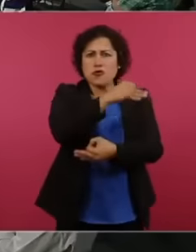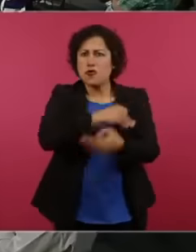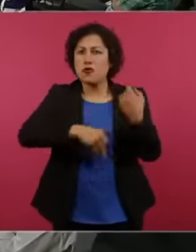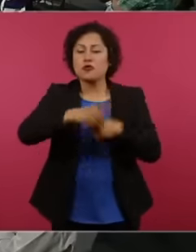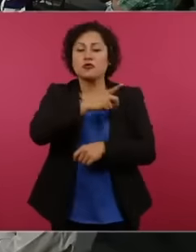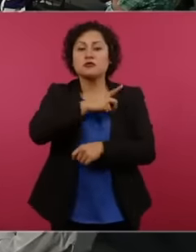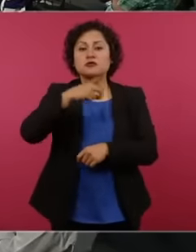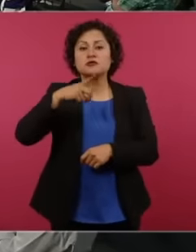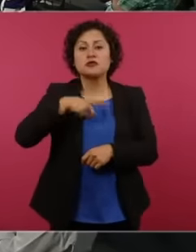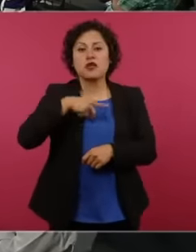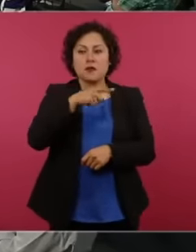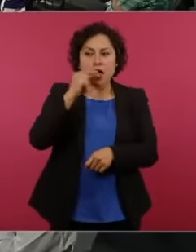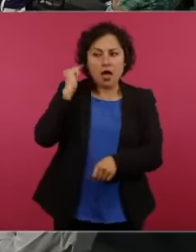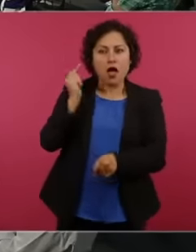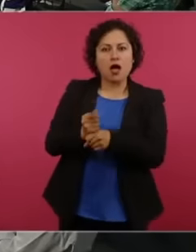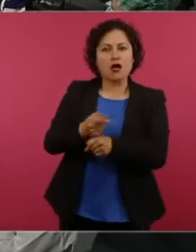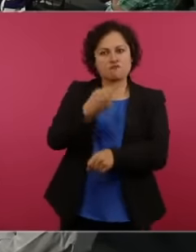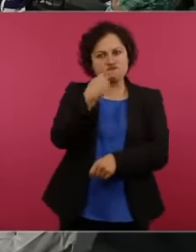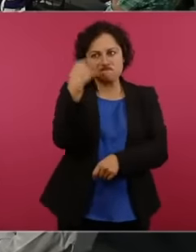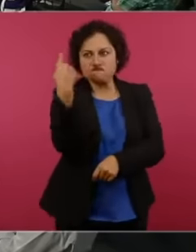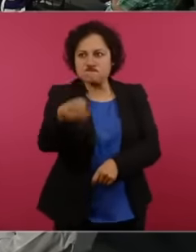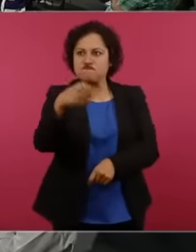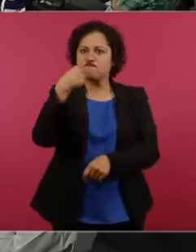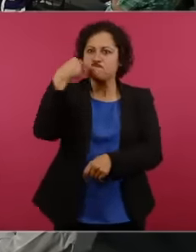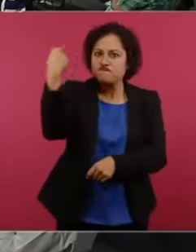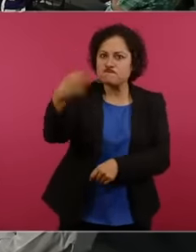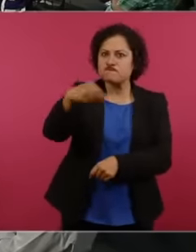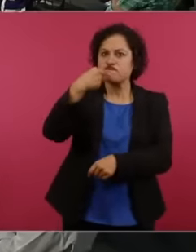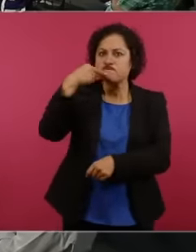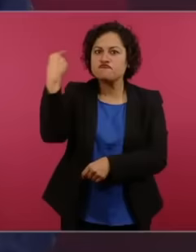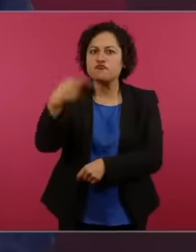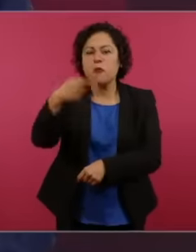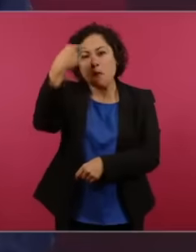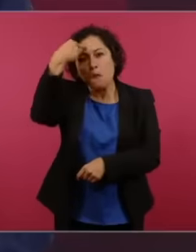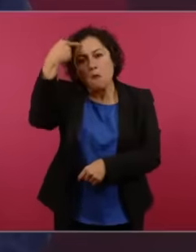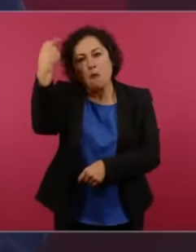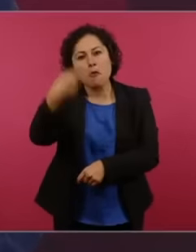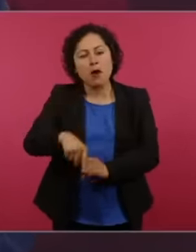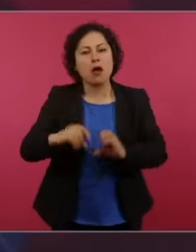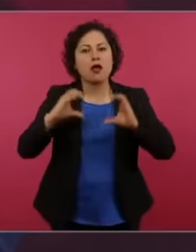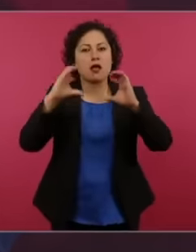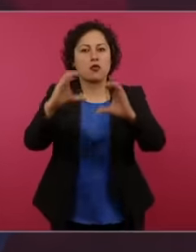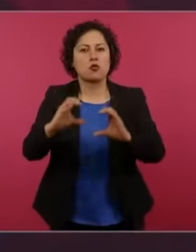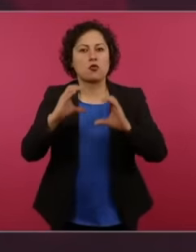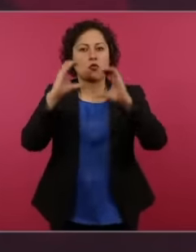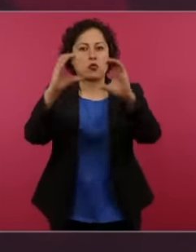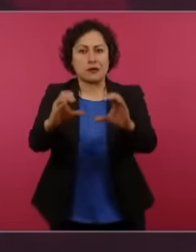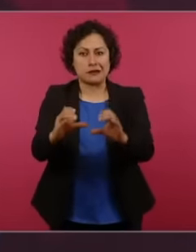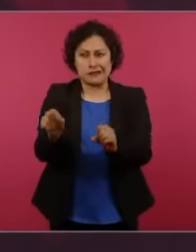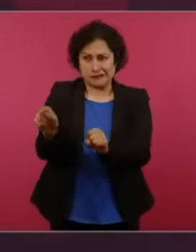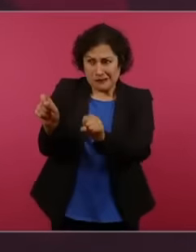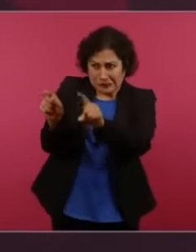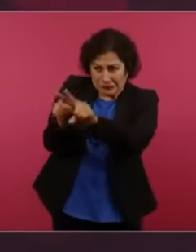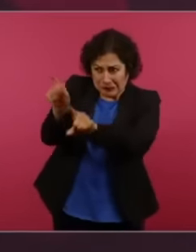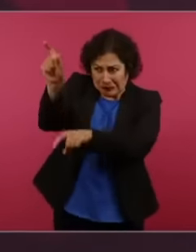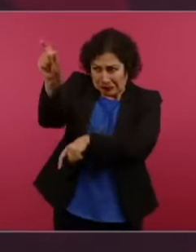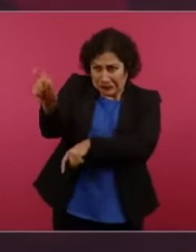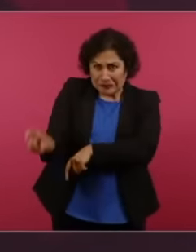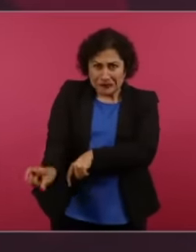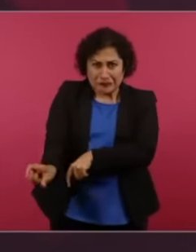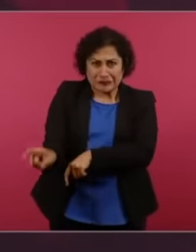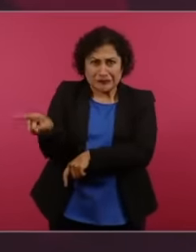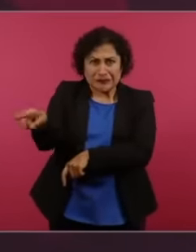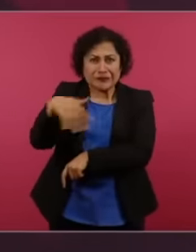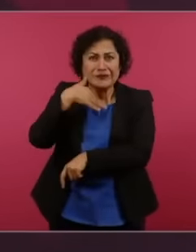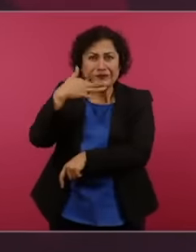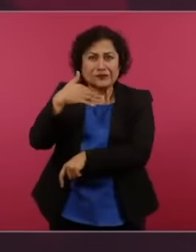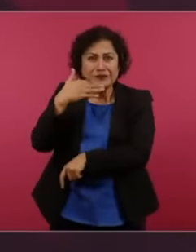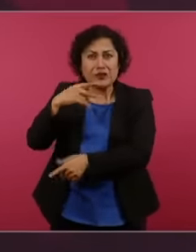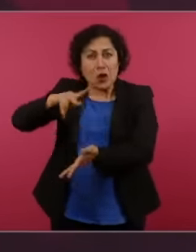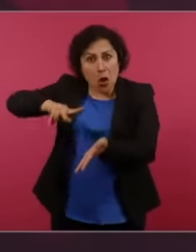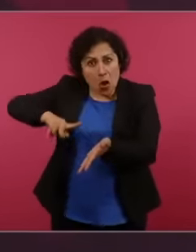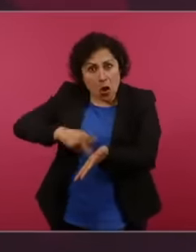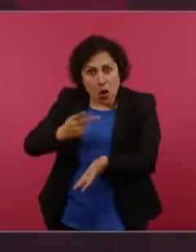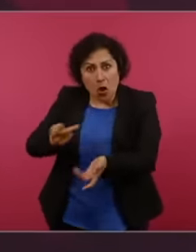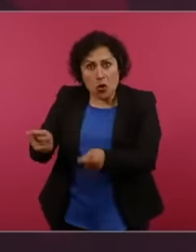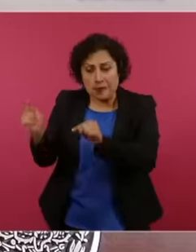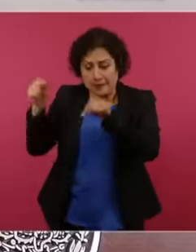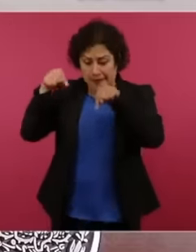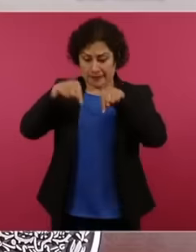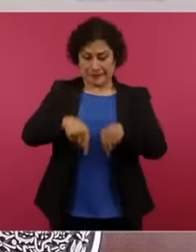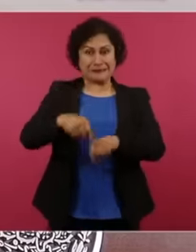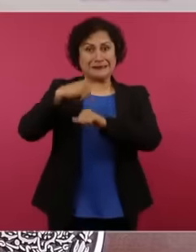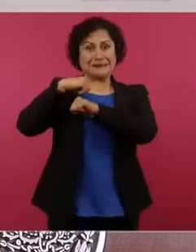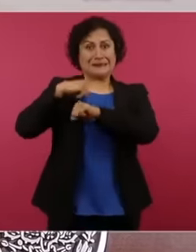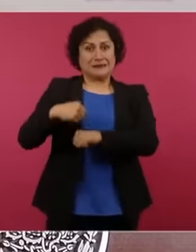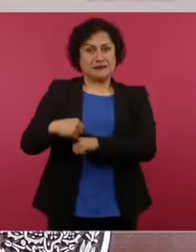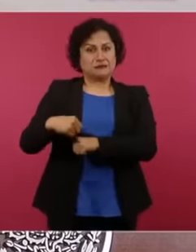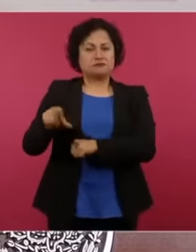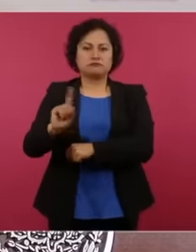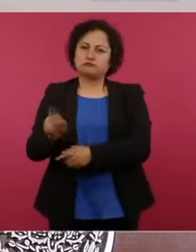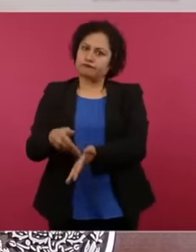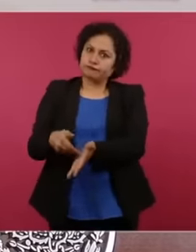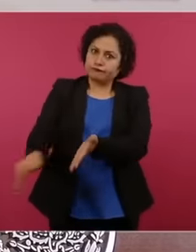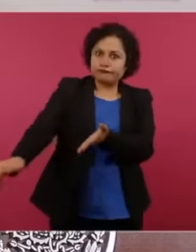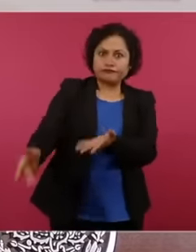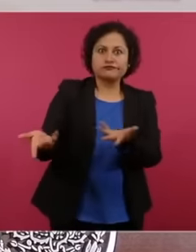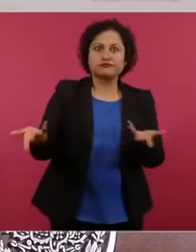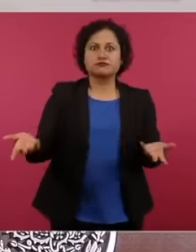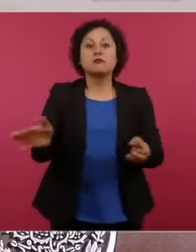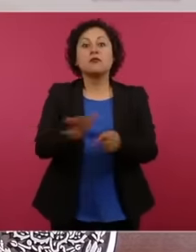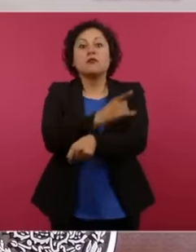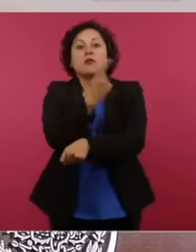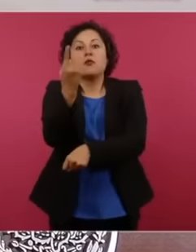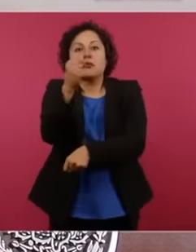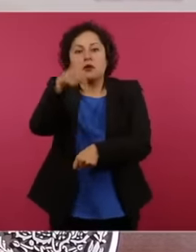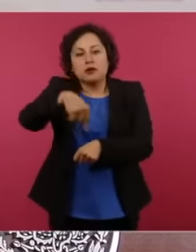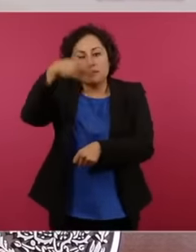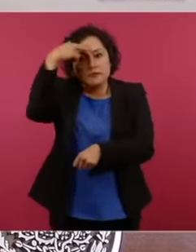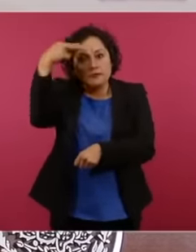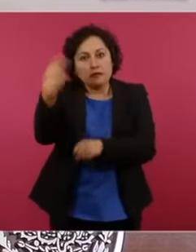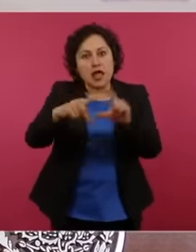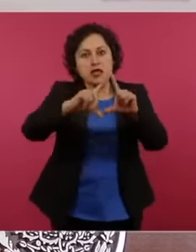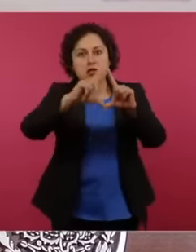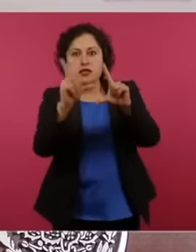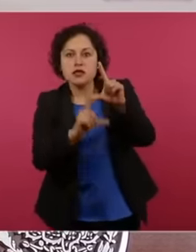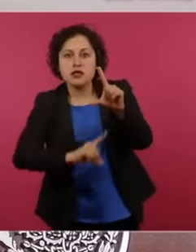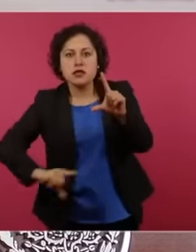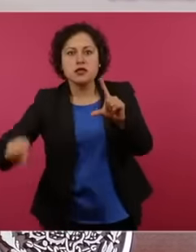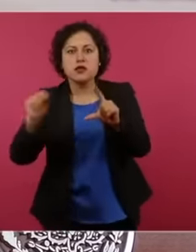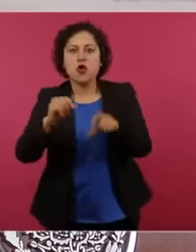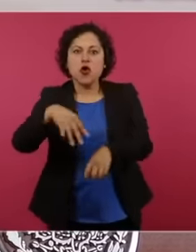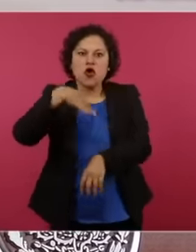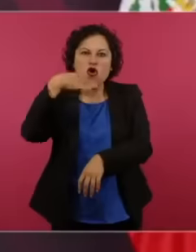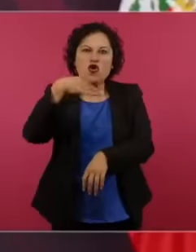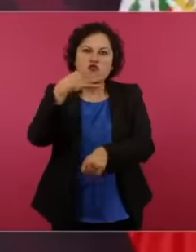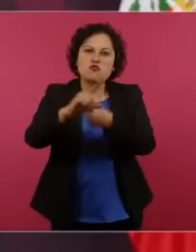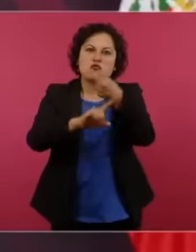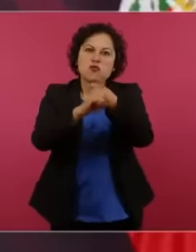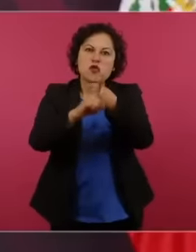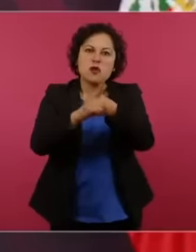return that plague that damaged Mexico so much by corruption and we have to do so. do it together, not